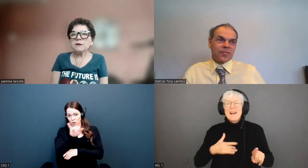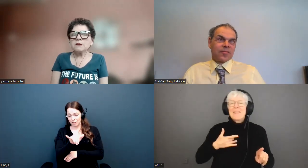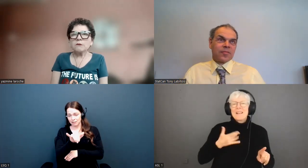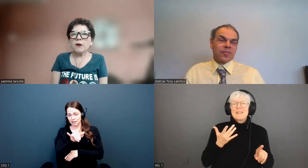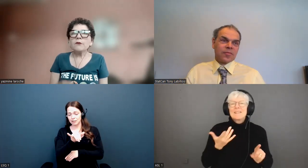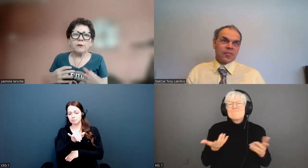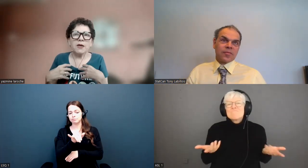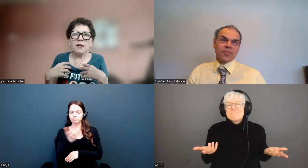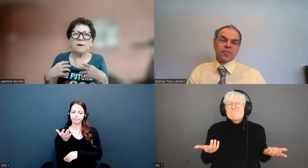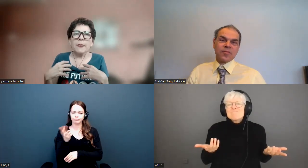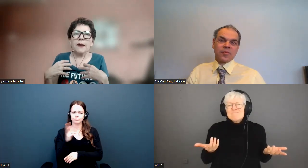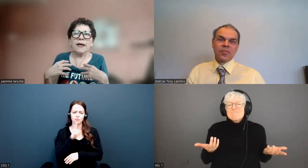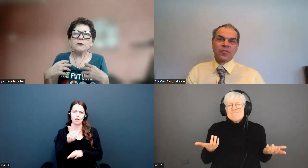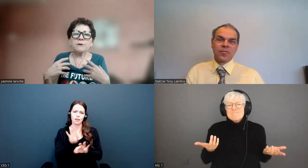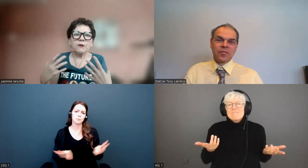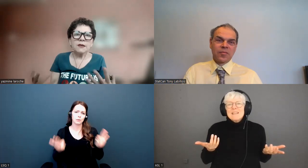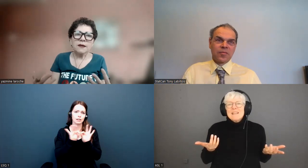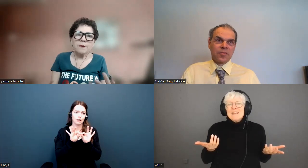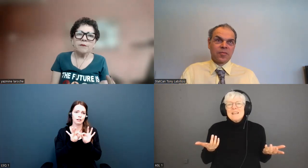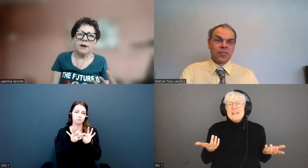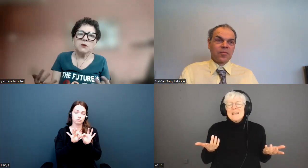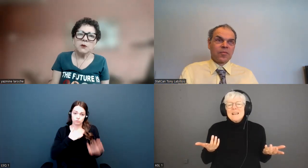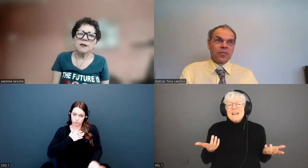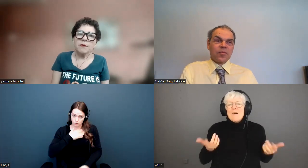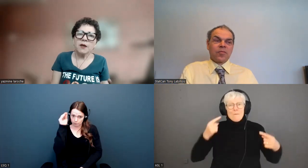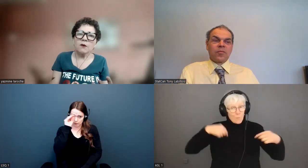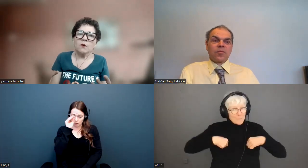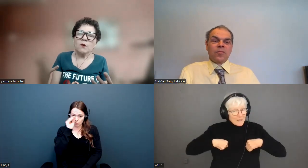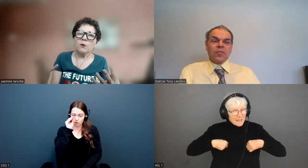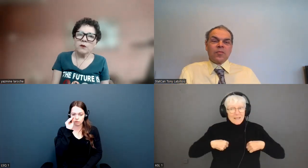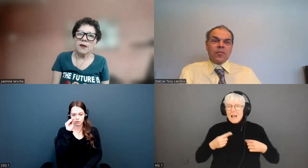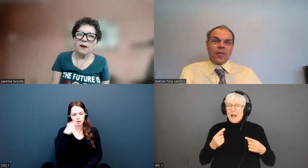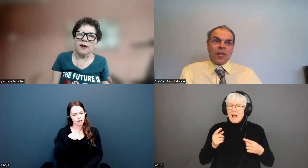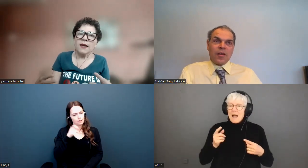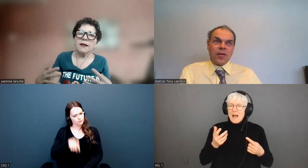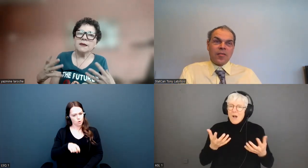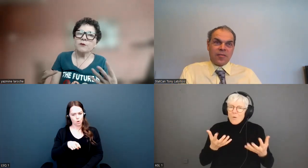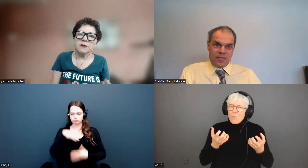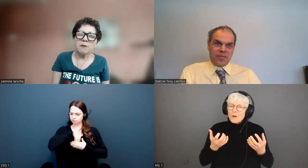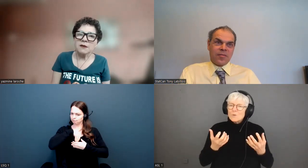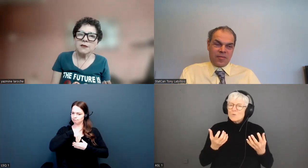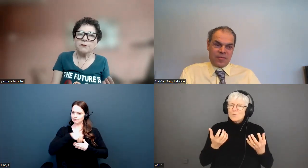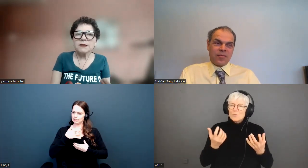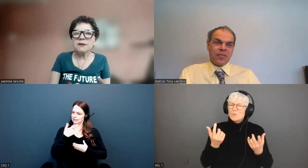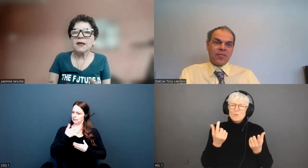to for me I have to feel like I'm I'm doing something worthy and I love to make a difference